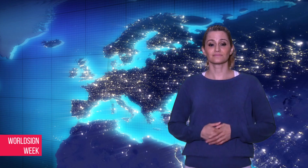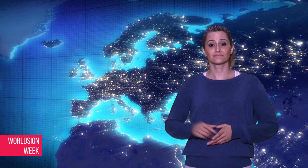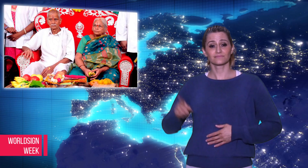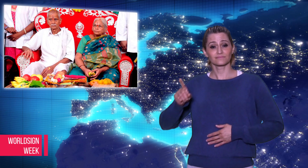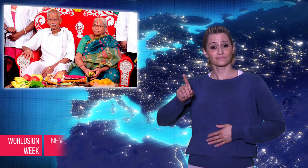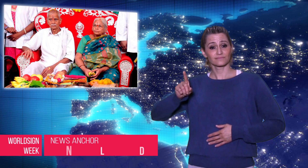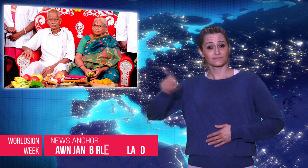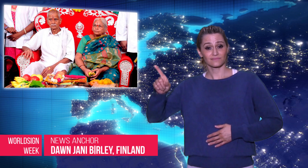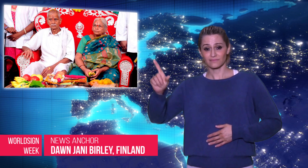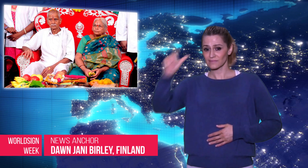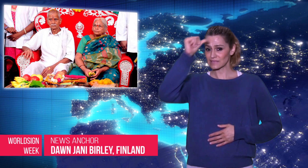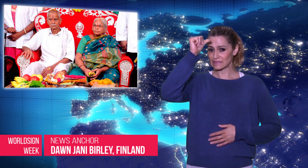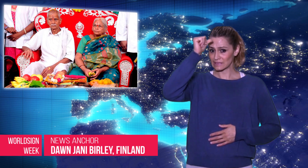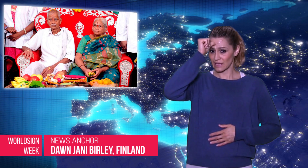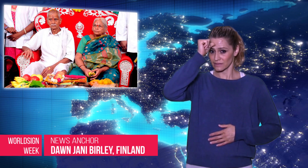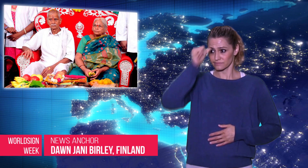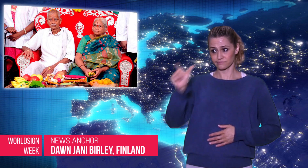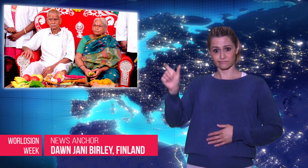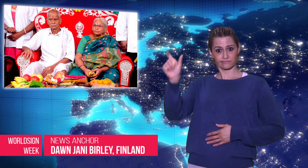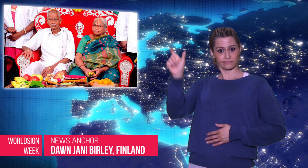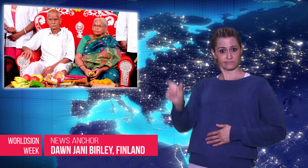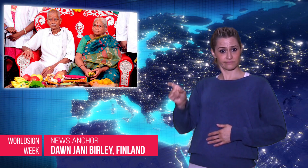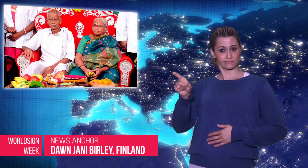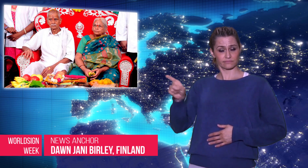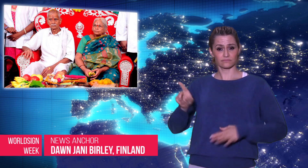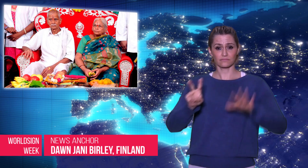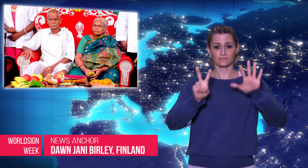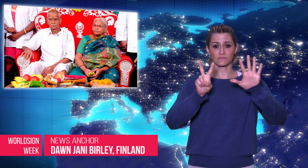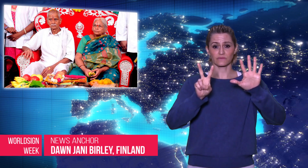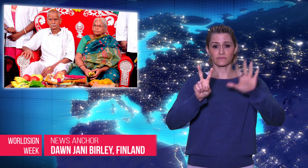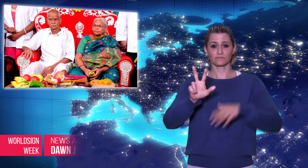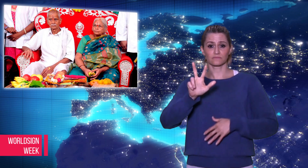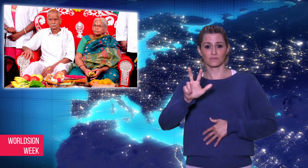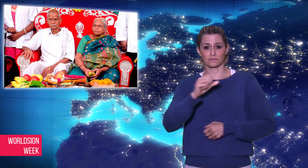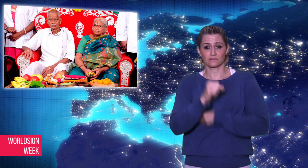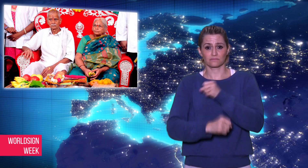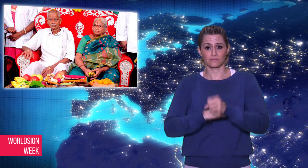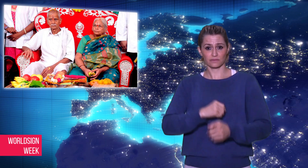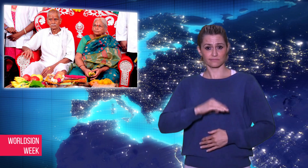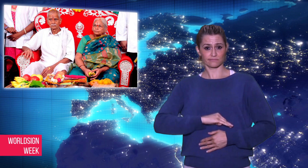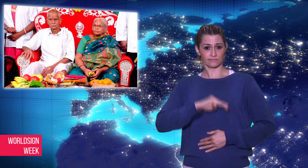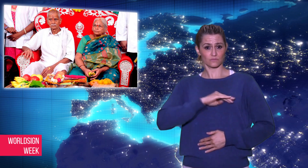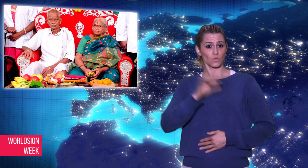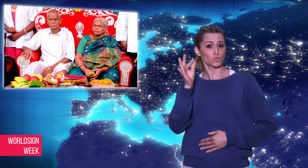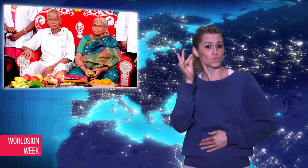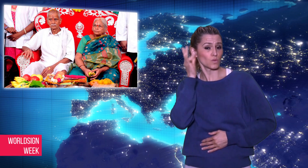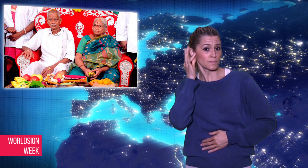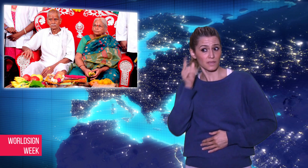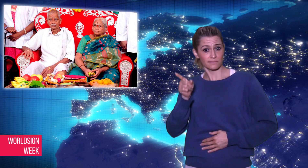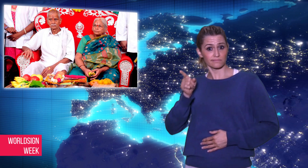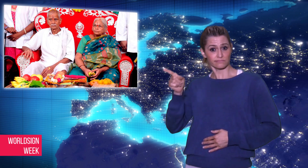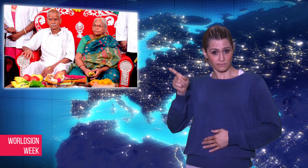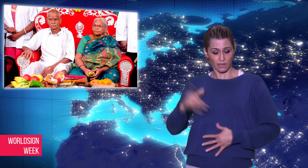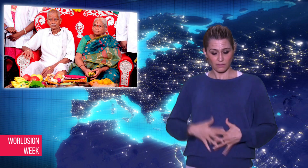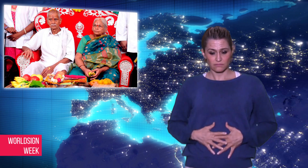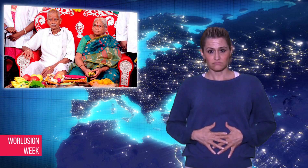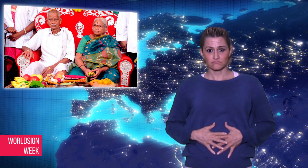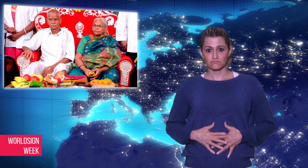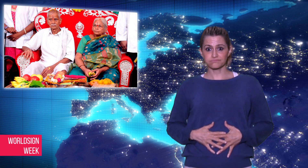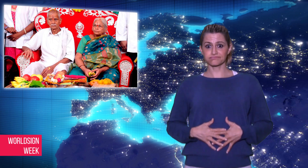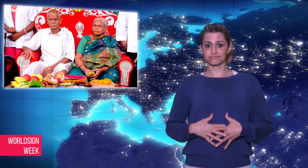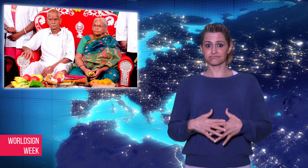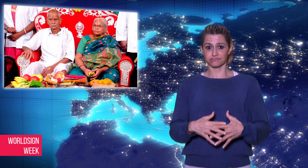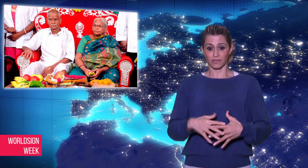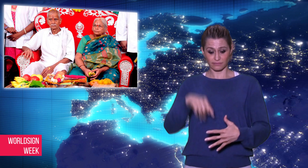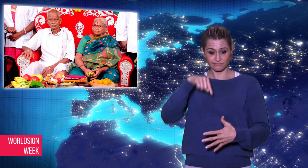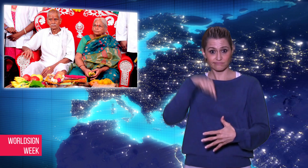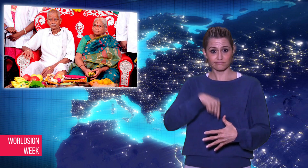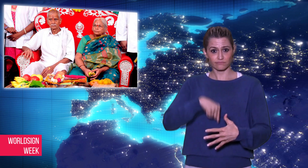[Dawn]: A 73-year old woman in India gave birth to